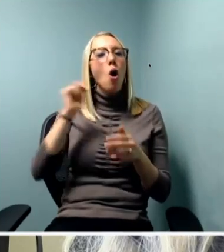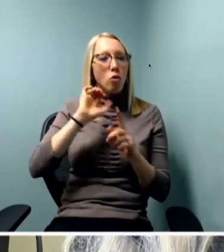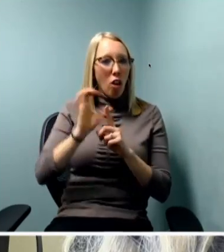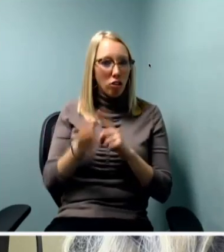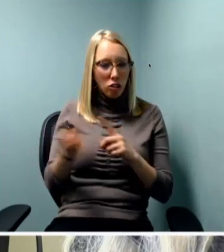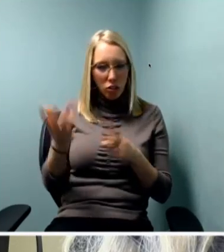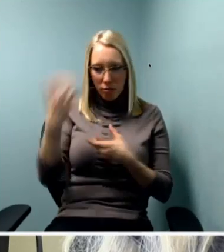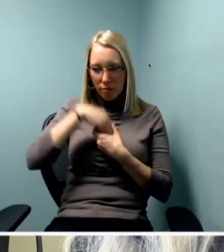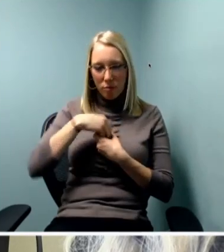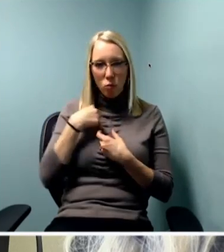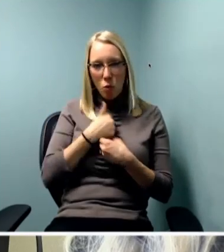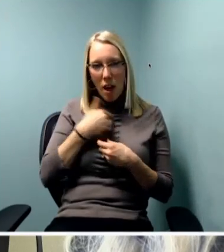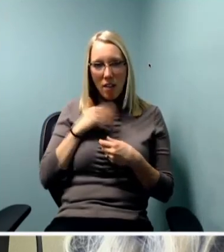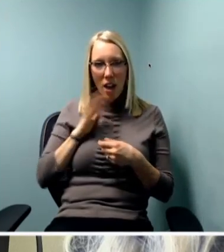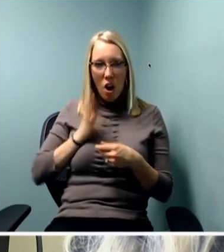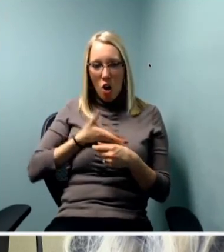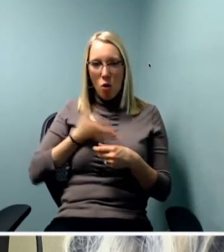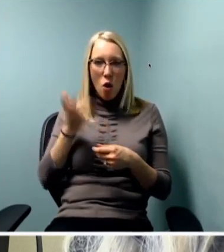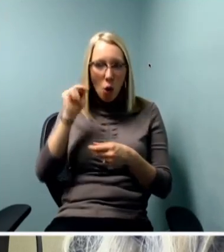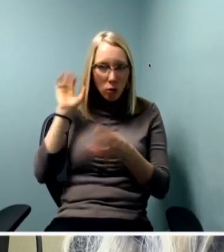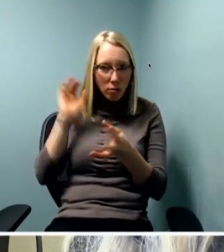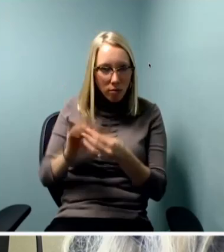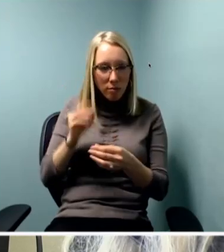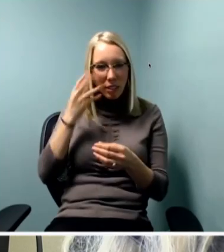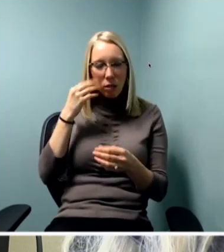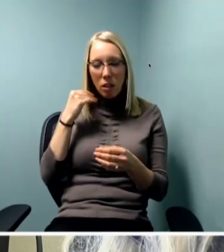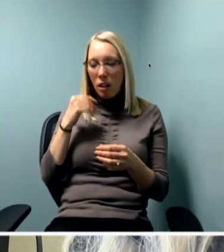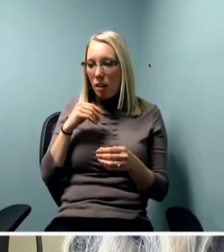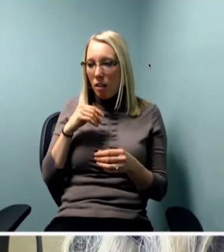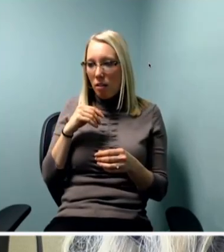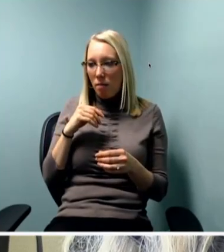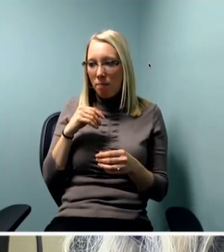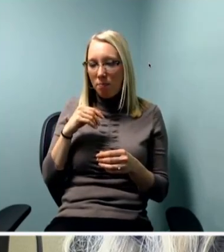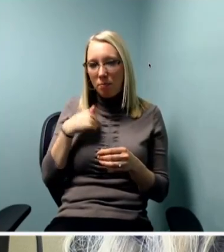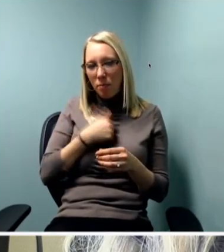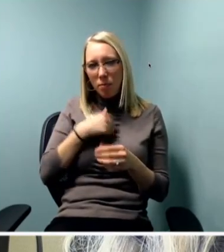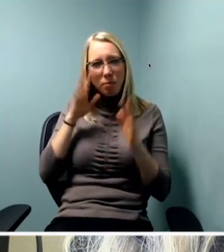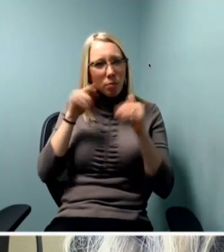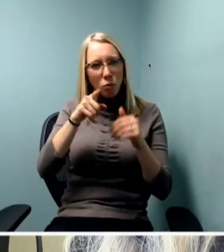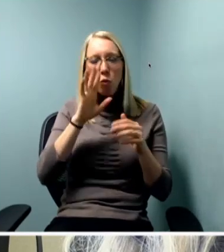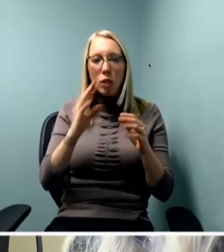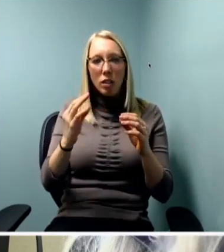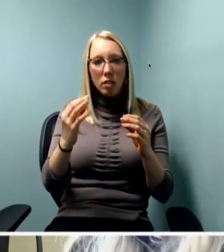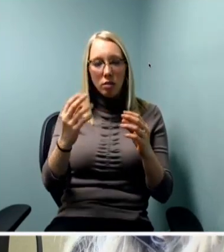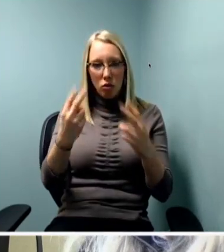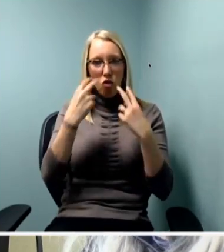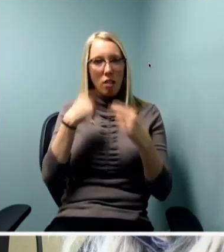and we expect you to treat us in a certain kind of way. Typically, when they walk into the room,